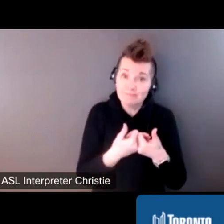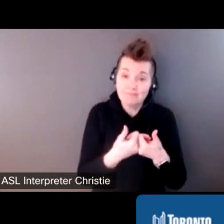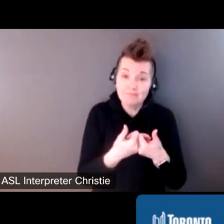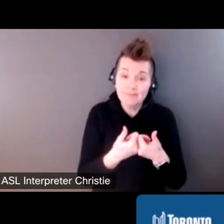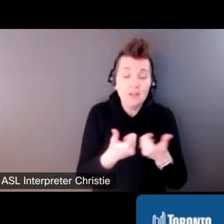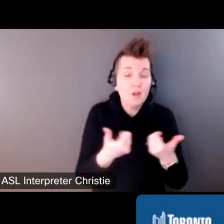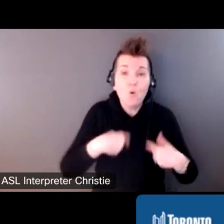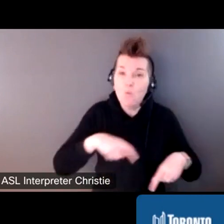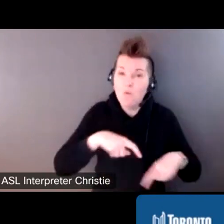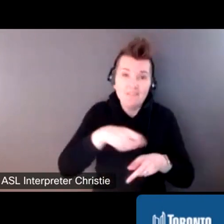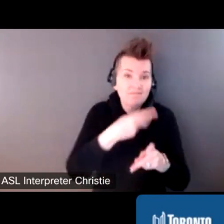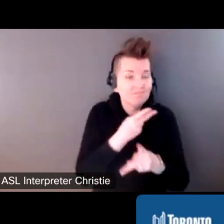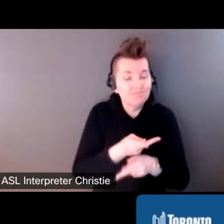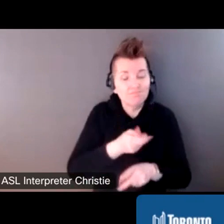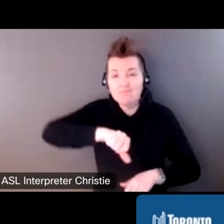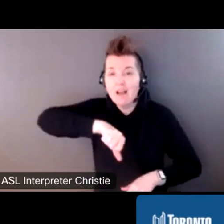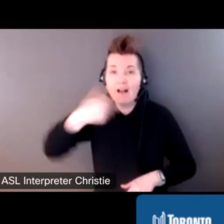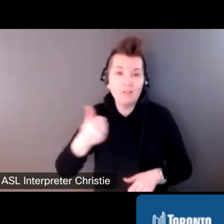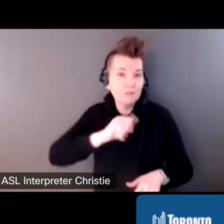any other alternative that we can look at.